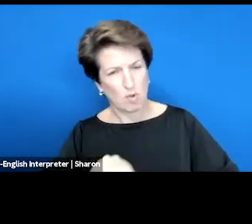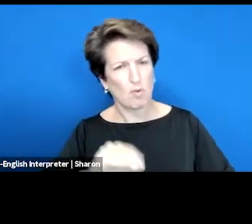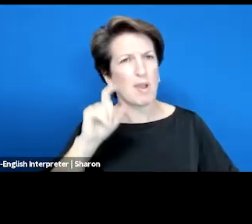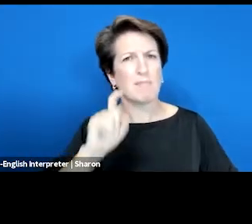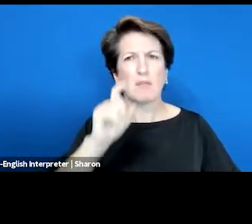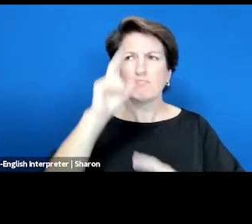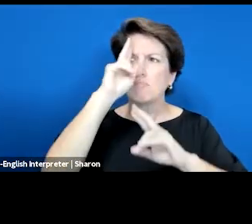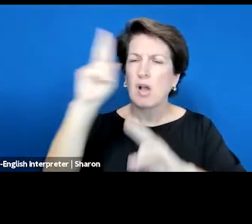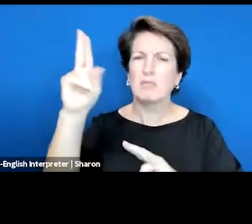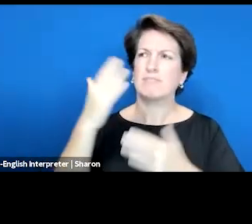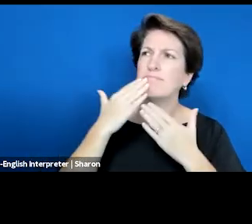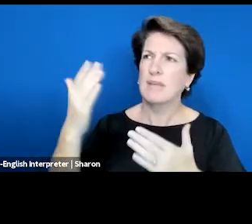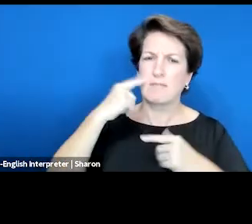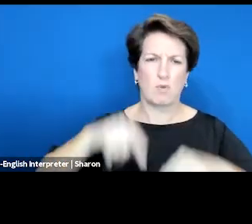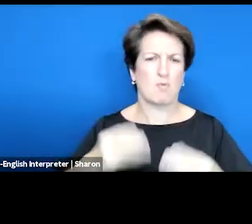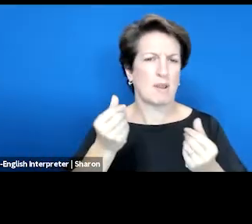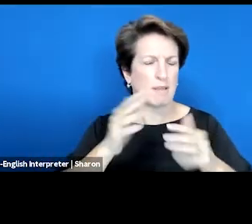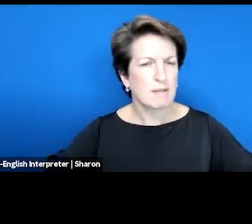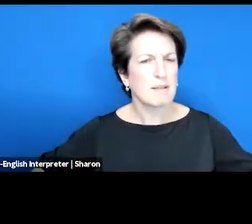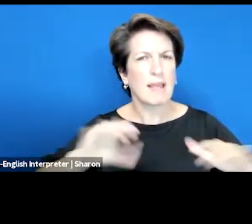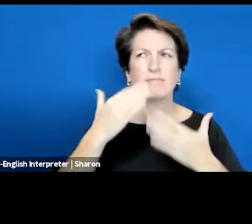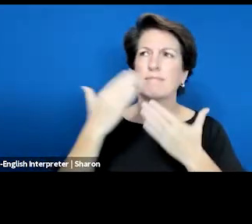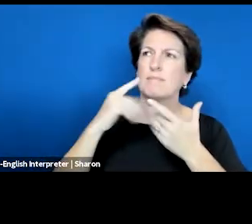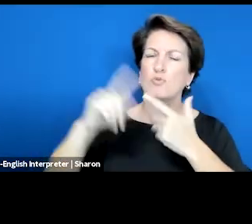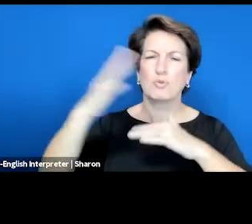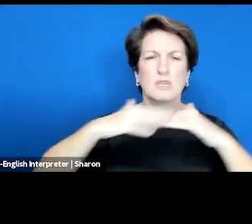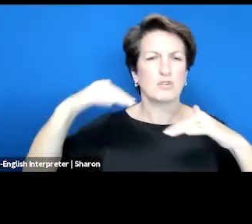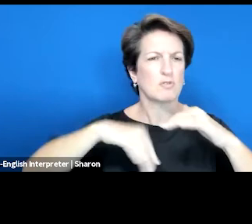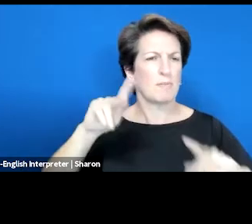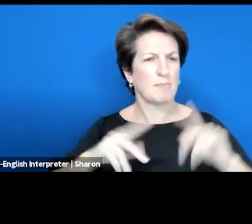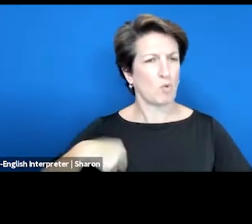indigenous nations including the Huron-Wendat, the triple